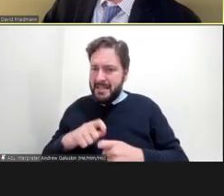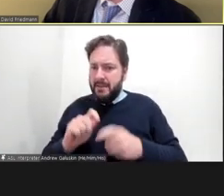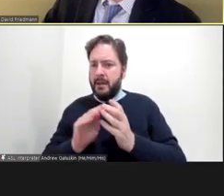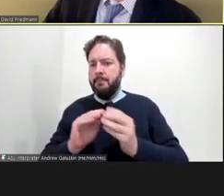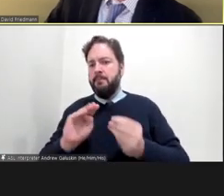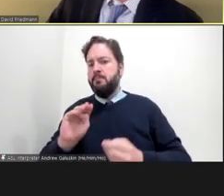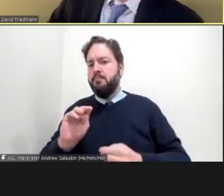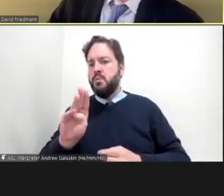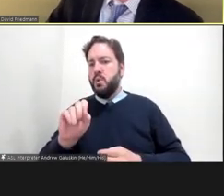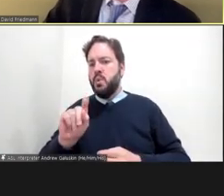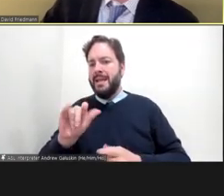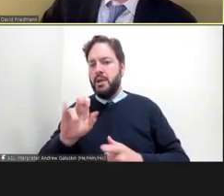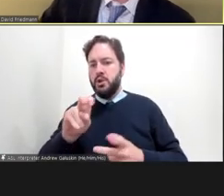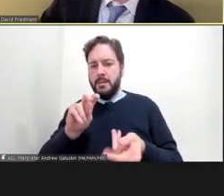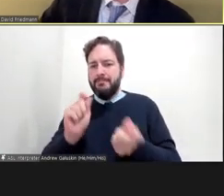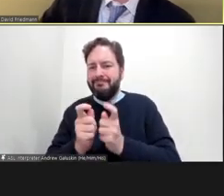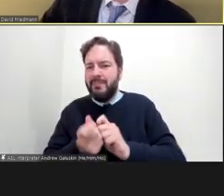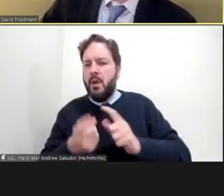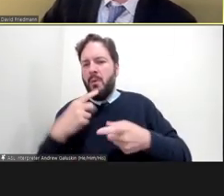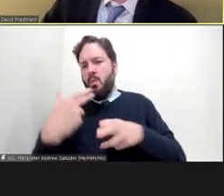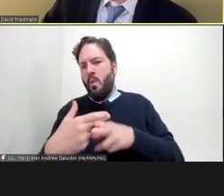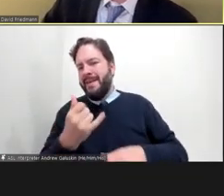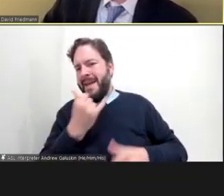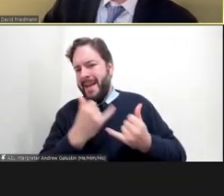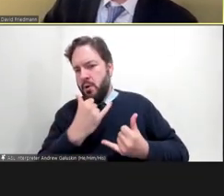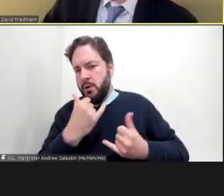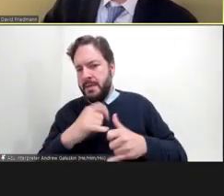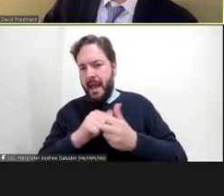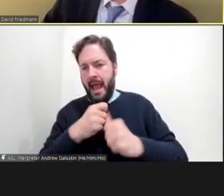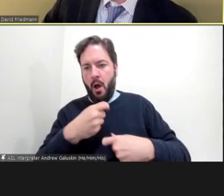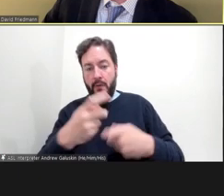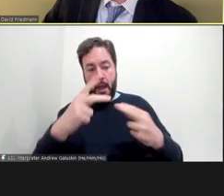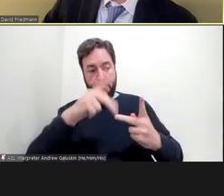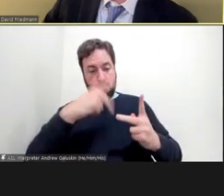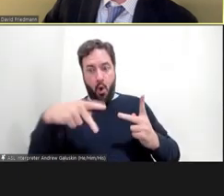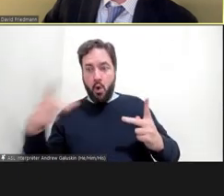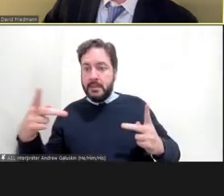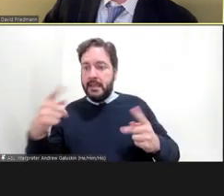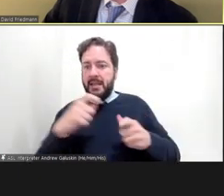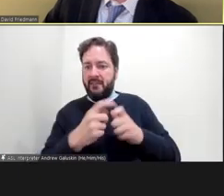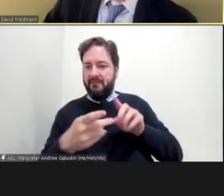to -- these are errors which lead to errors in how the protein that it makes functions.